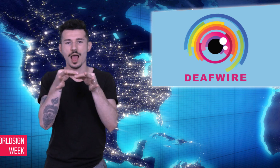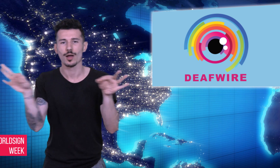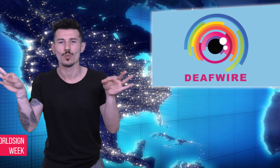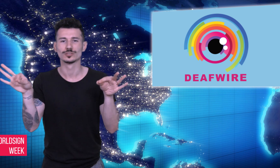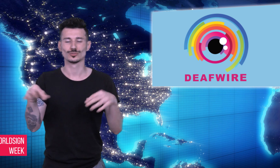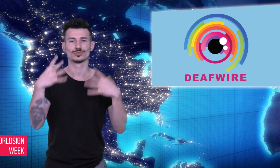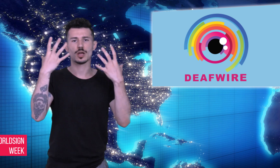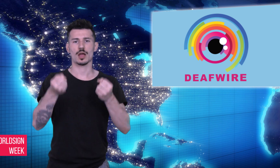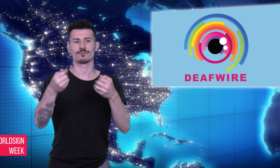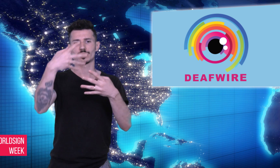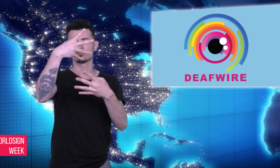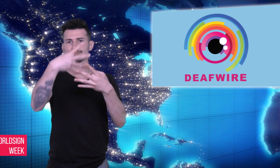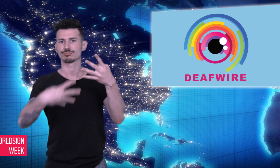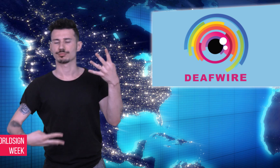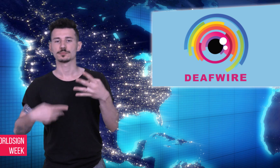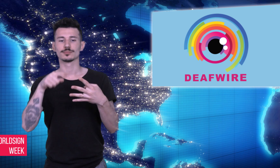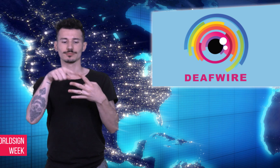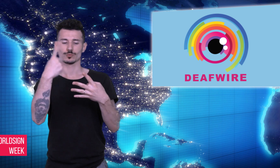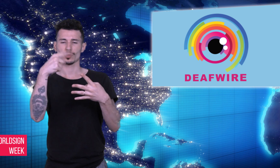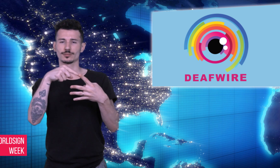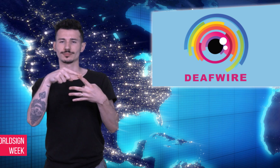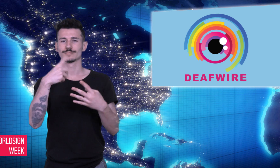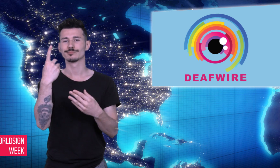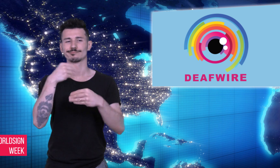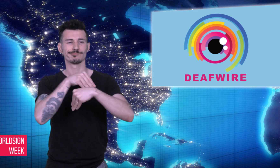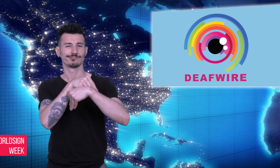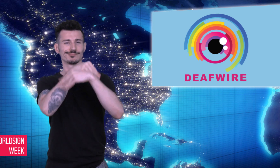(NRS) is an alternative to